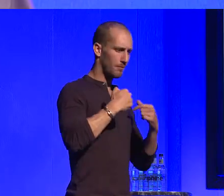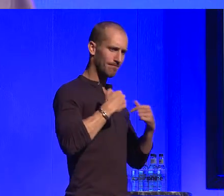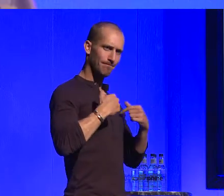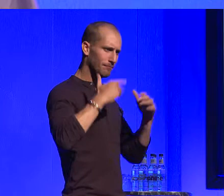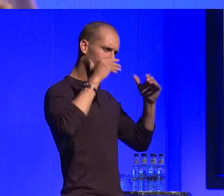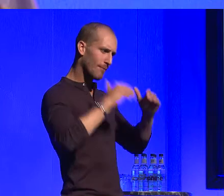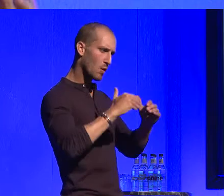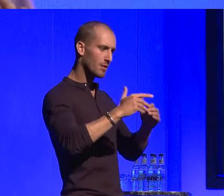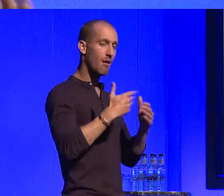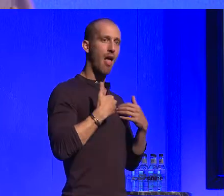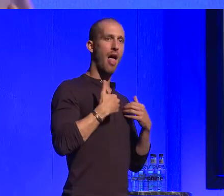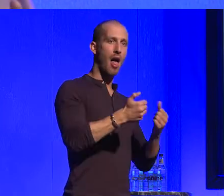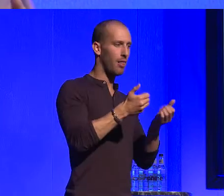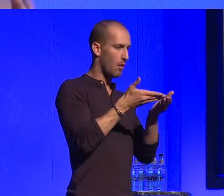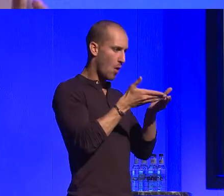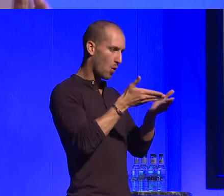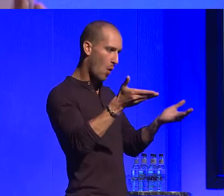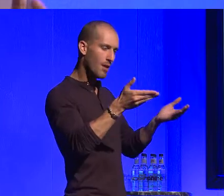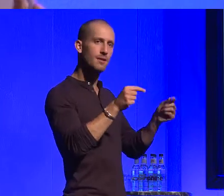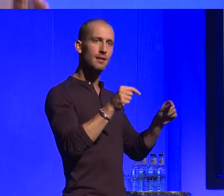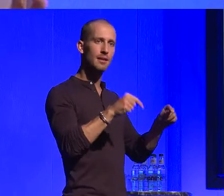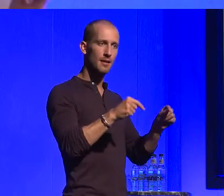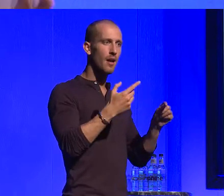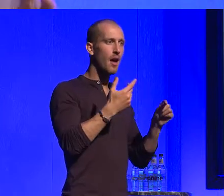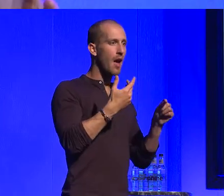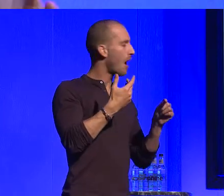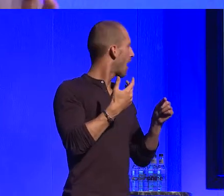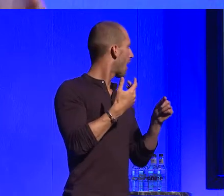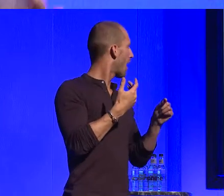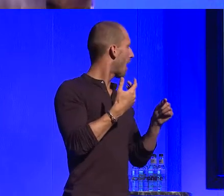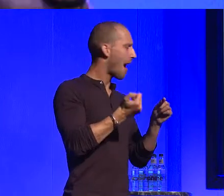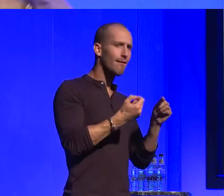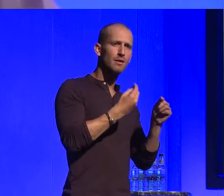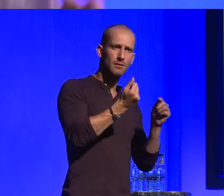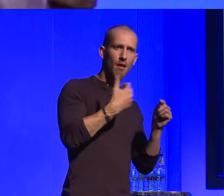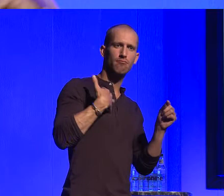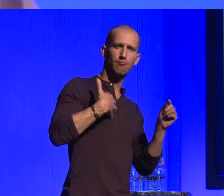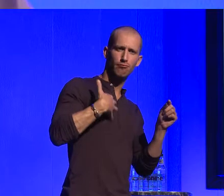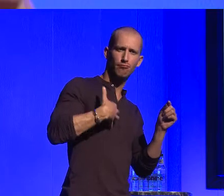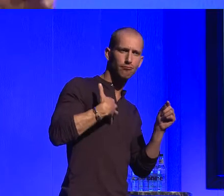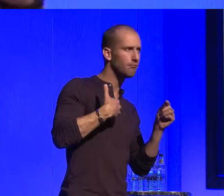There are a great number of points that came up which we really valued, but we agreed to